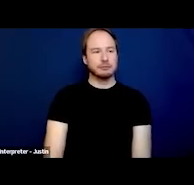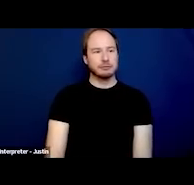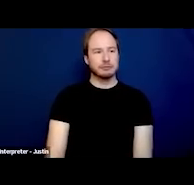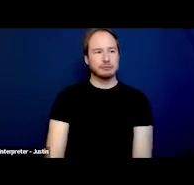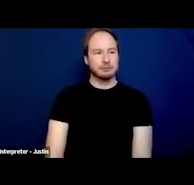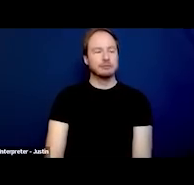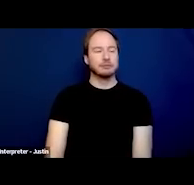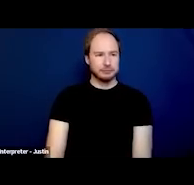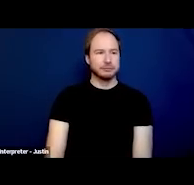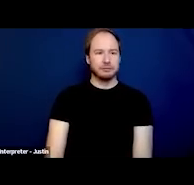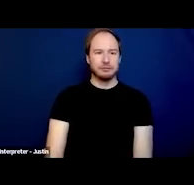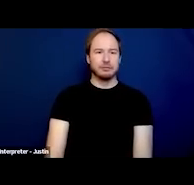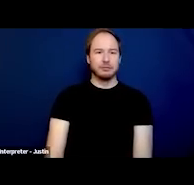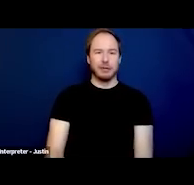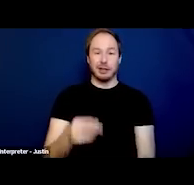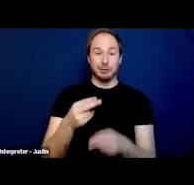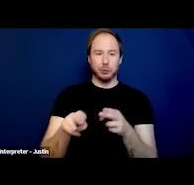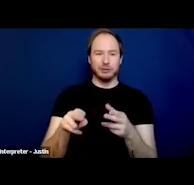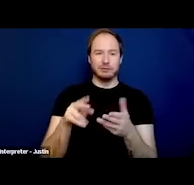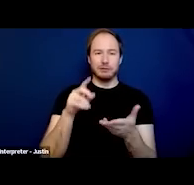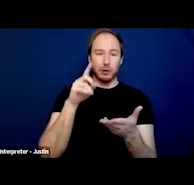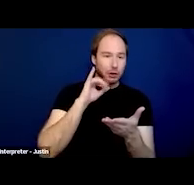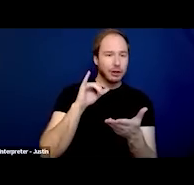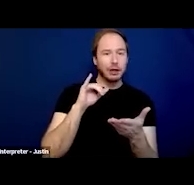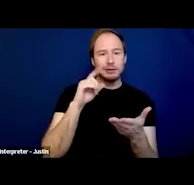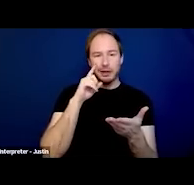Okay, and then super briefly, what does this look and sound like concretely?